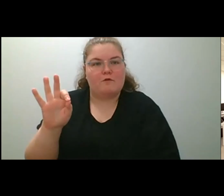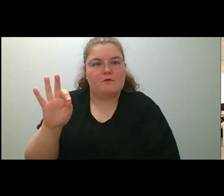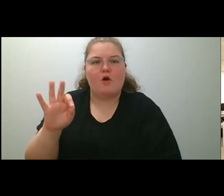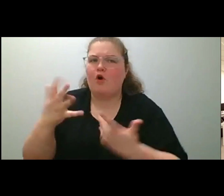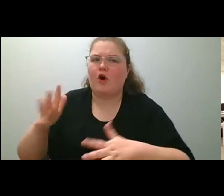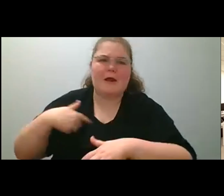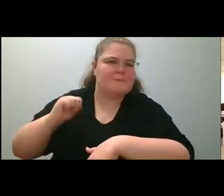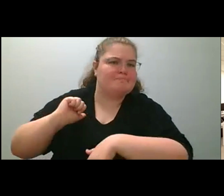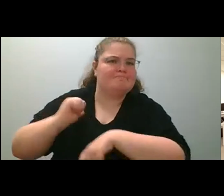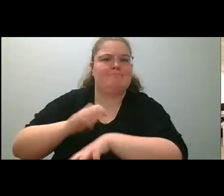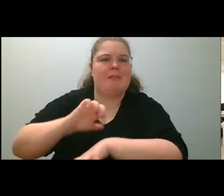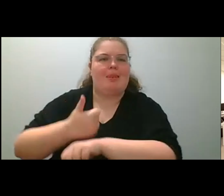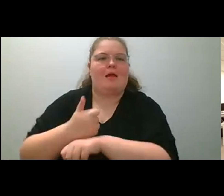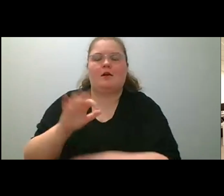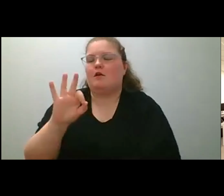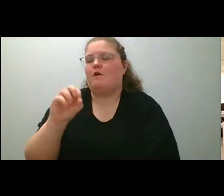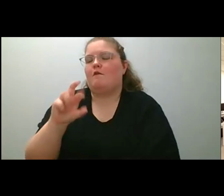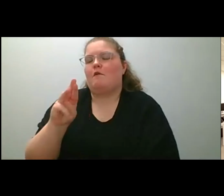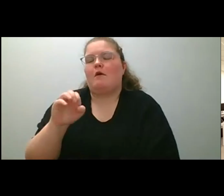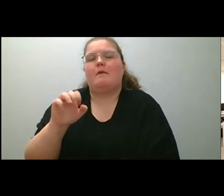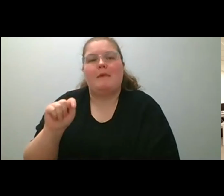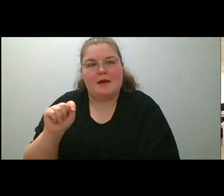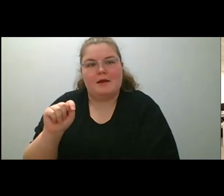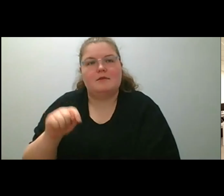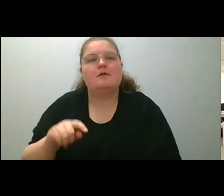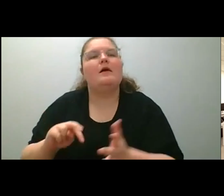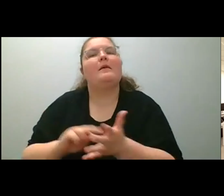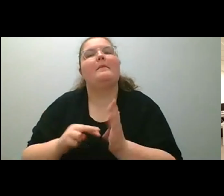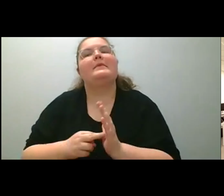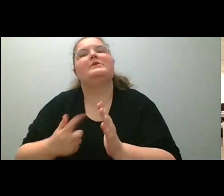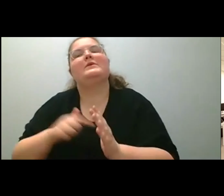Is we end up spending some additional project management time asking for